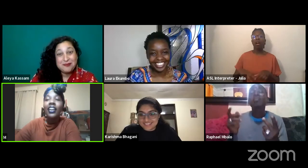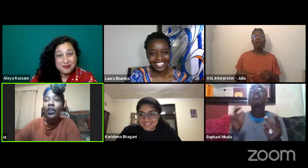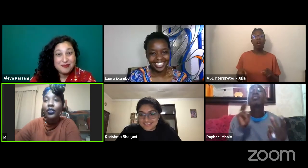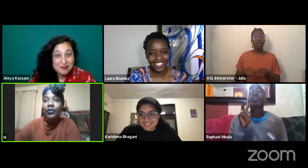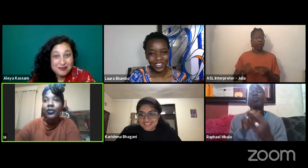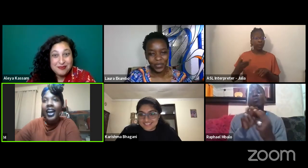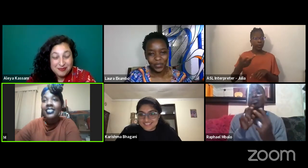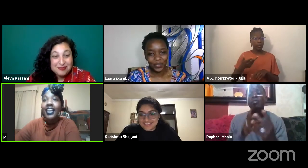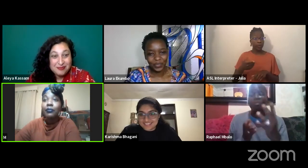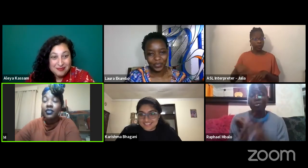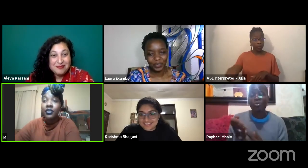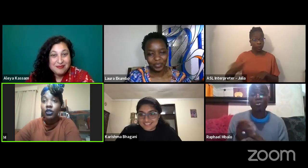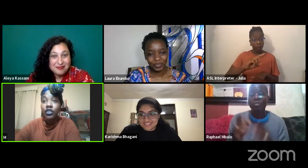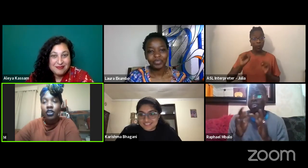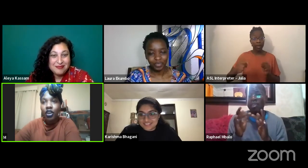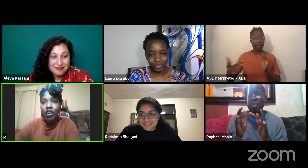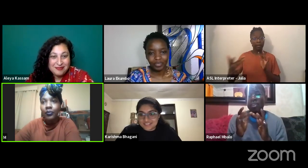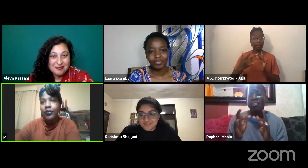hello@lamsisterhood.com